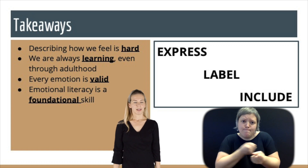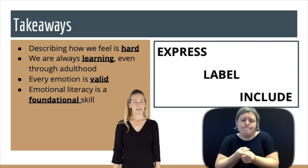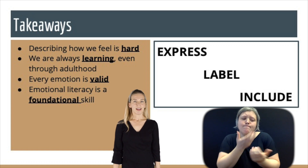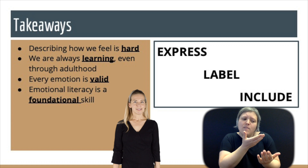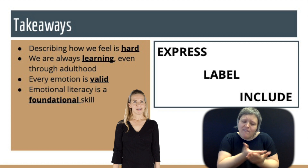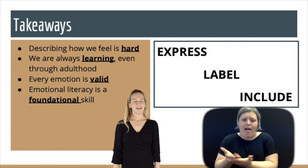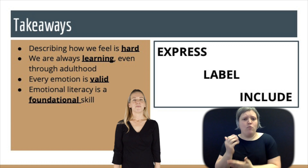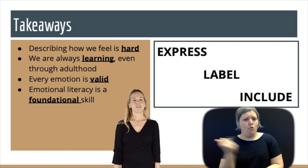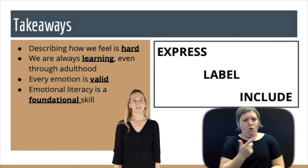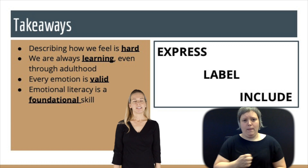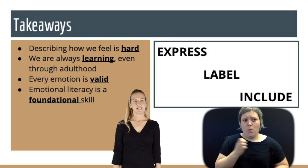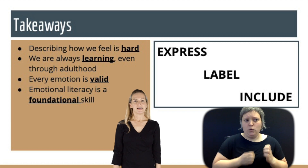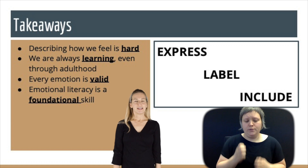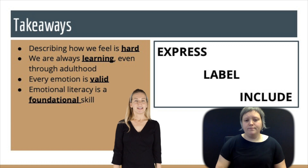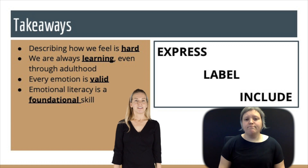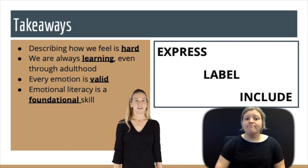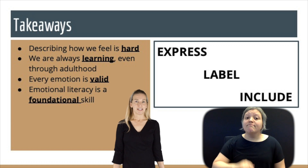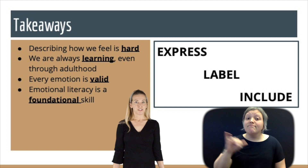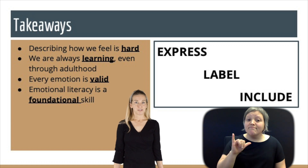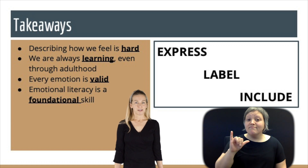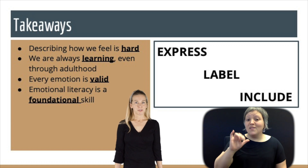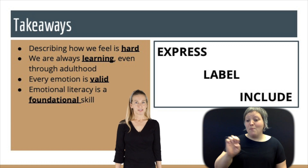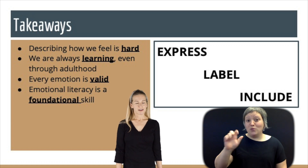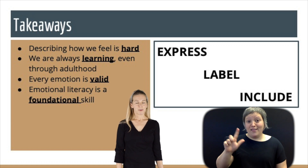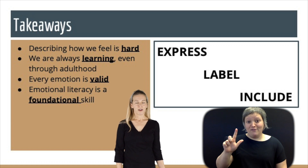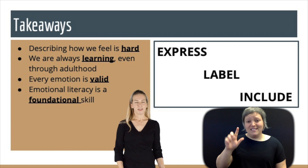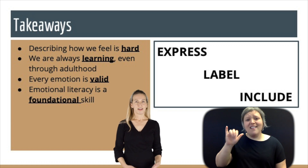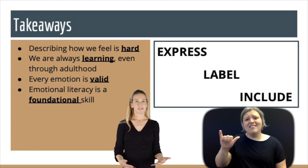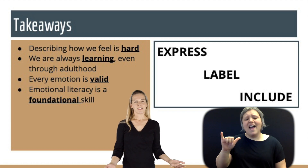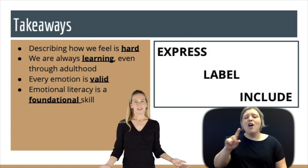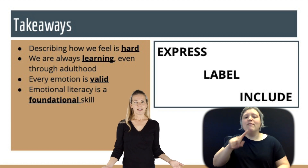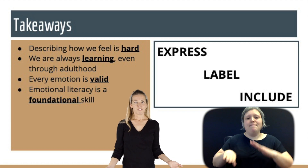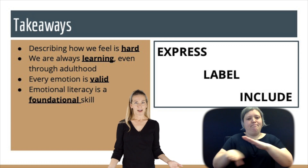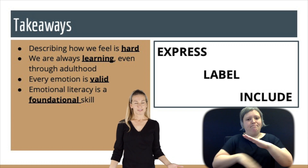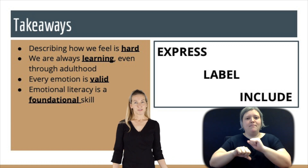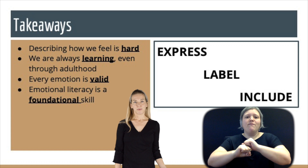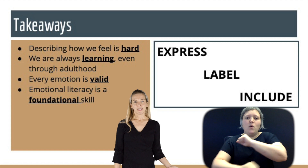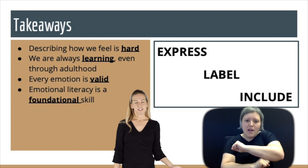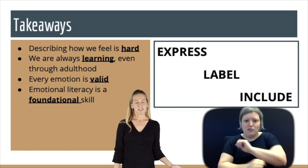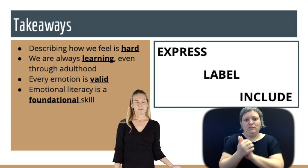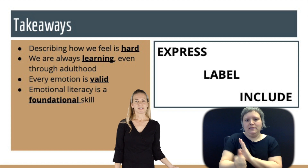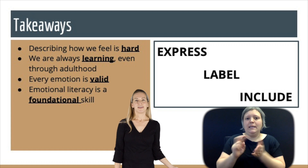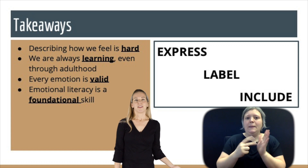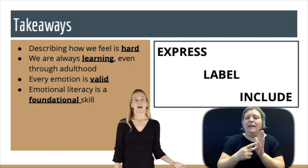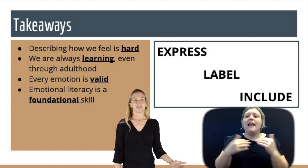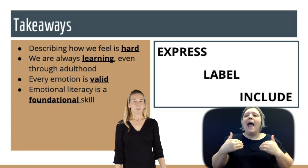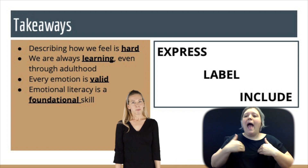Then lastly, emotional literacy is a foundational skill. So we talked about all the things that it affects: their relationships, their academic